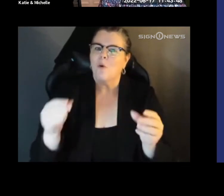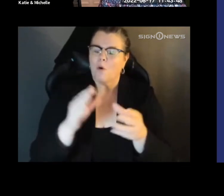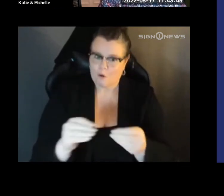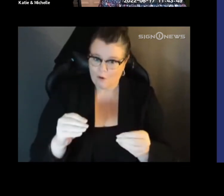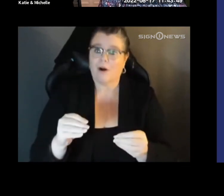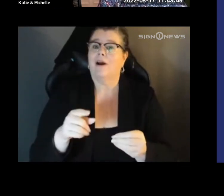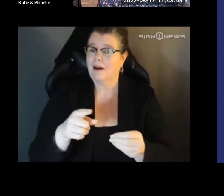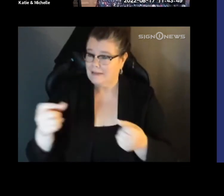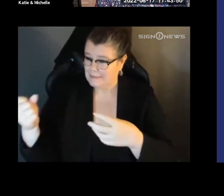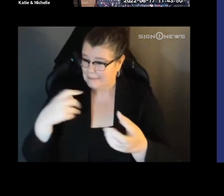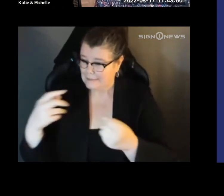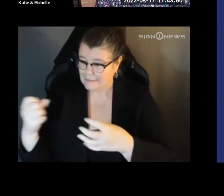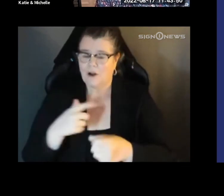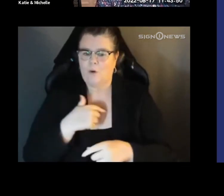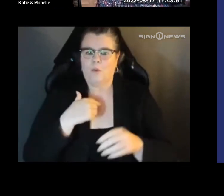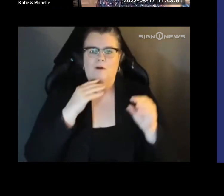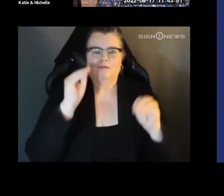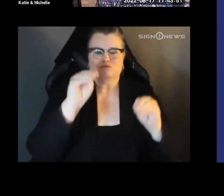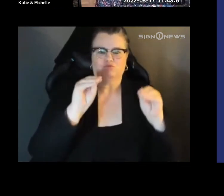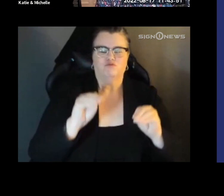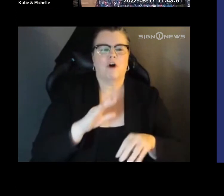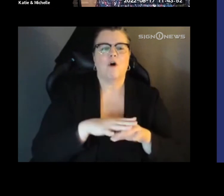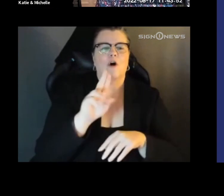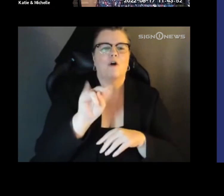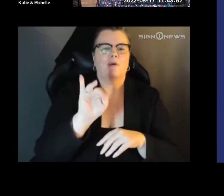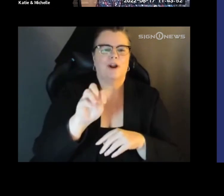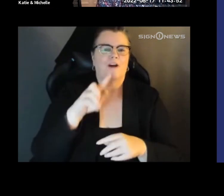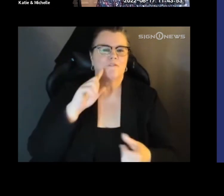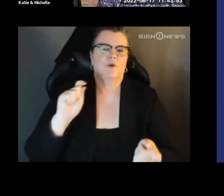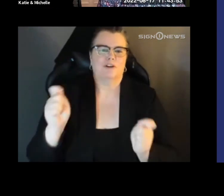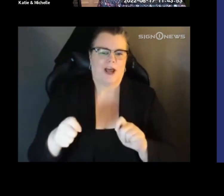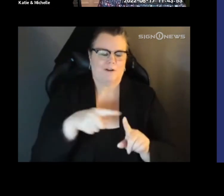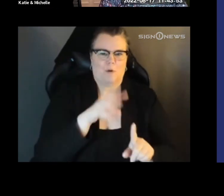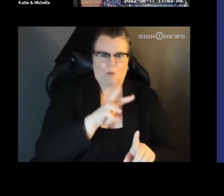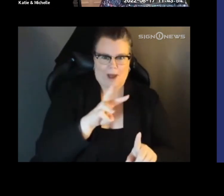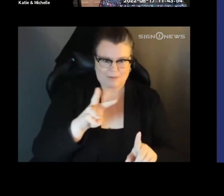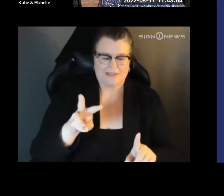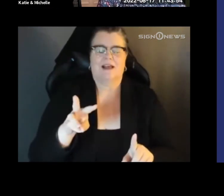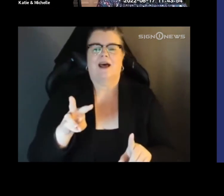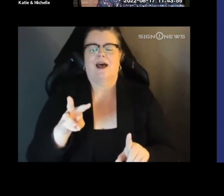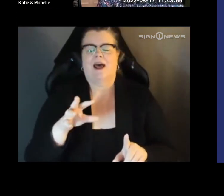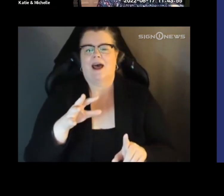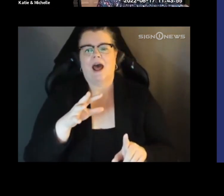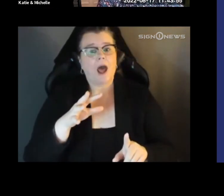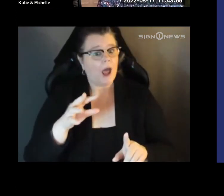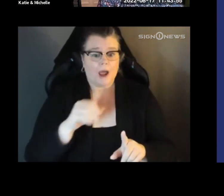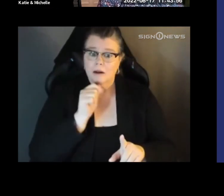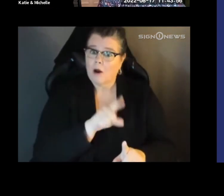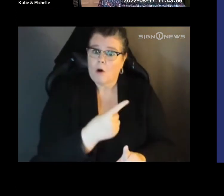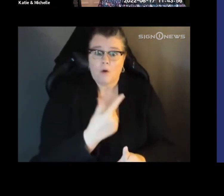the state and other states because Shannon's here representing Arkansas can see your voting stories